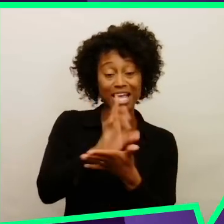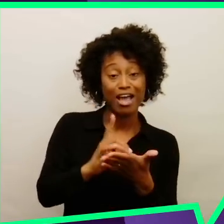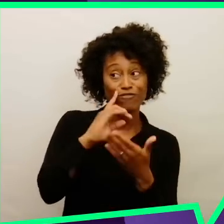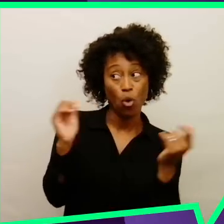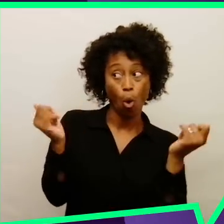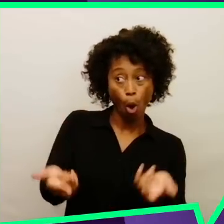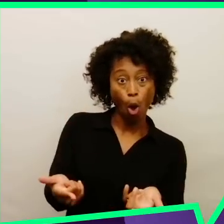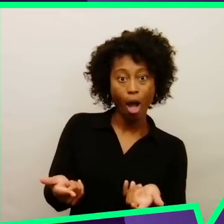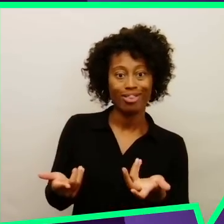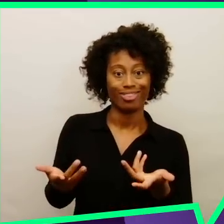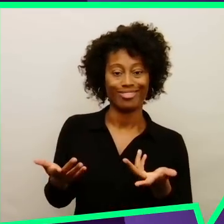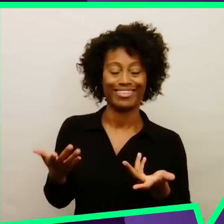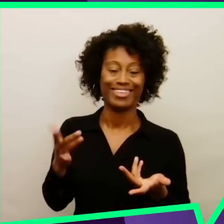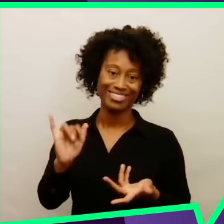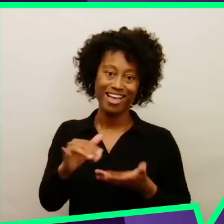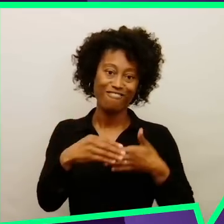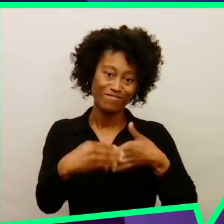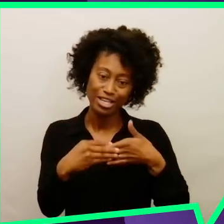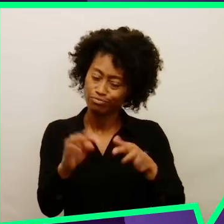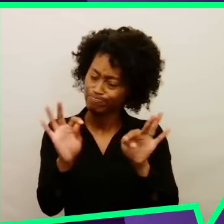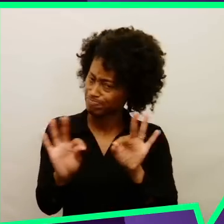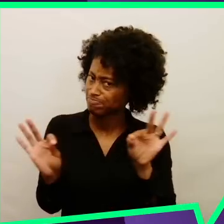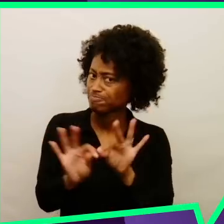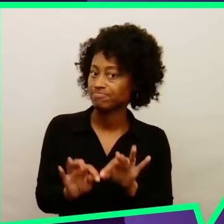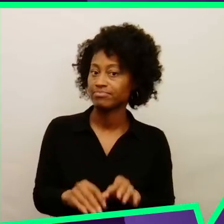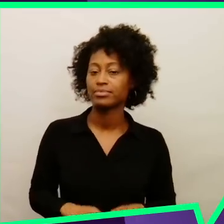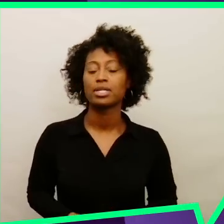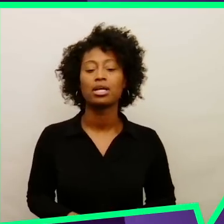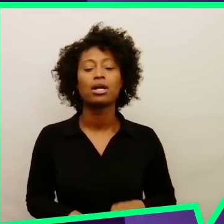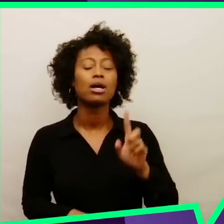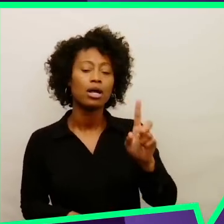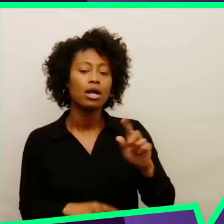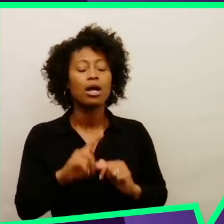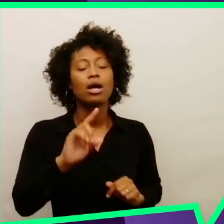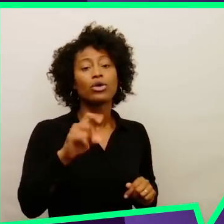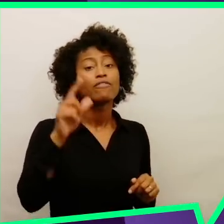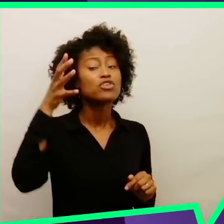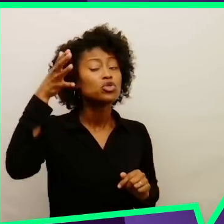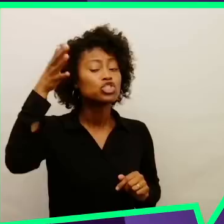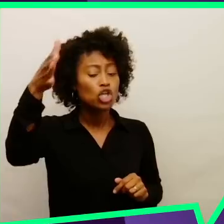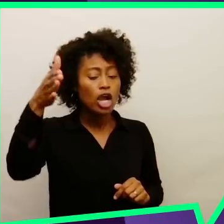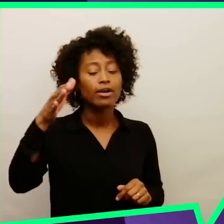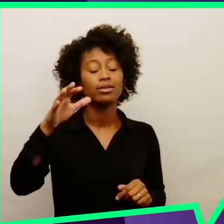And accessibility just makes better experiences and better designs for everyone.